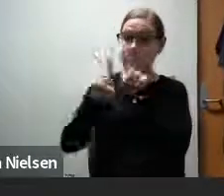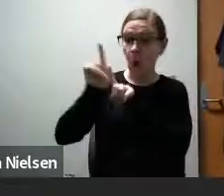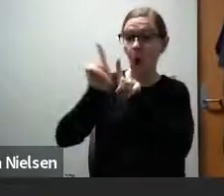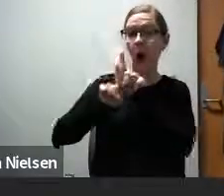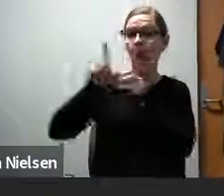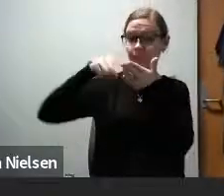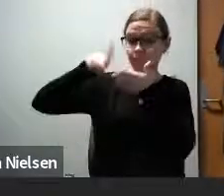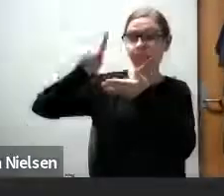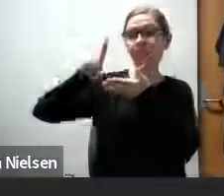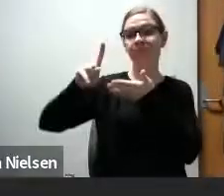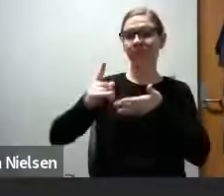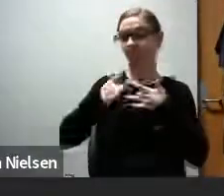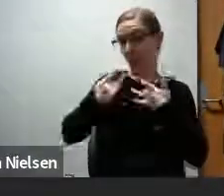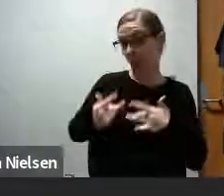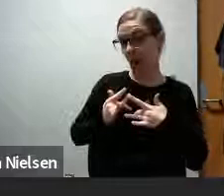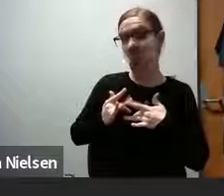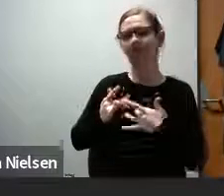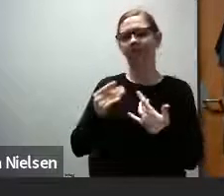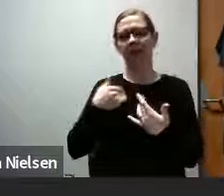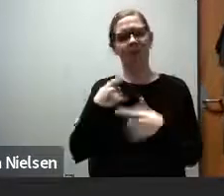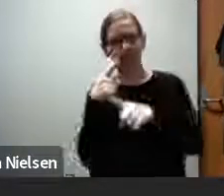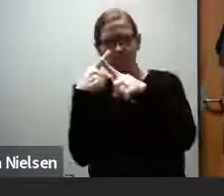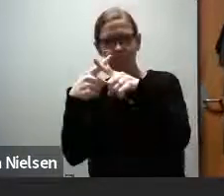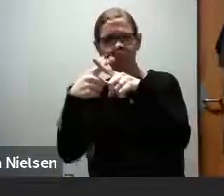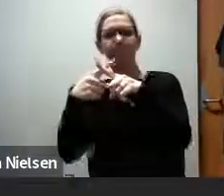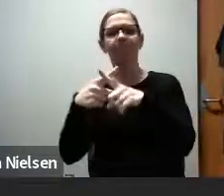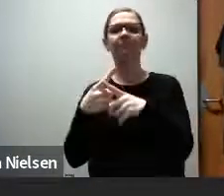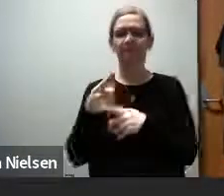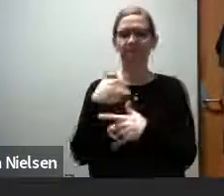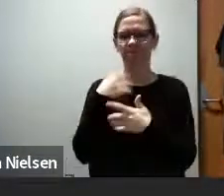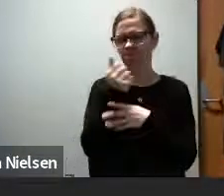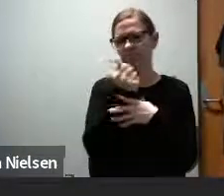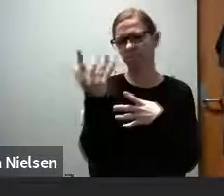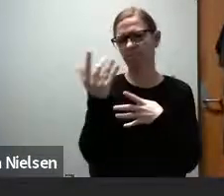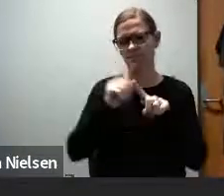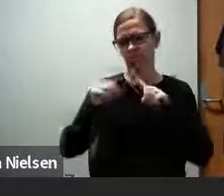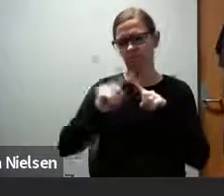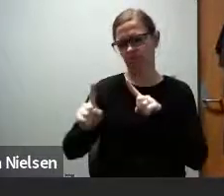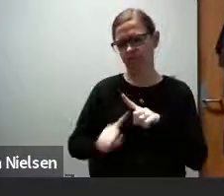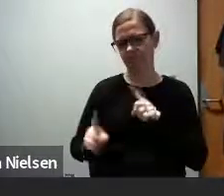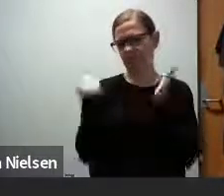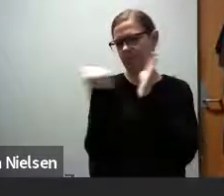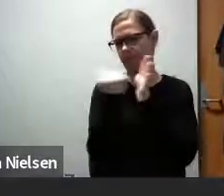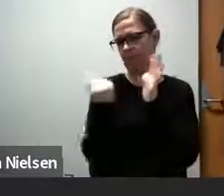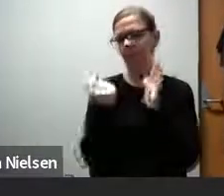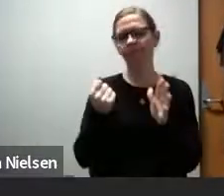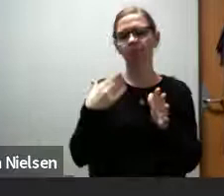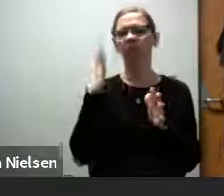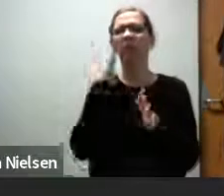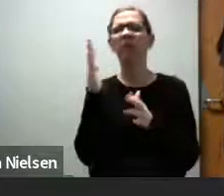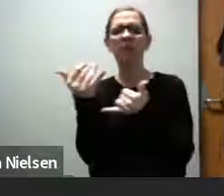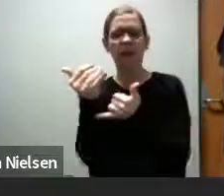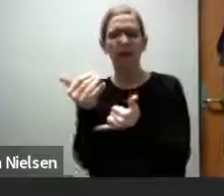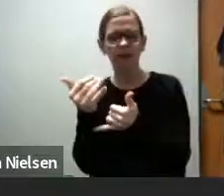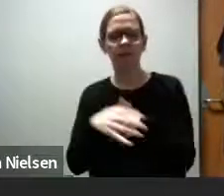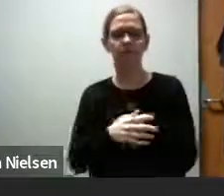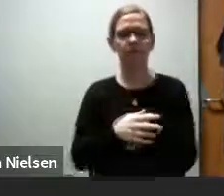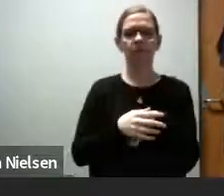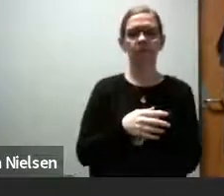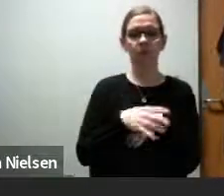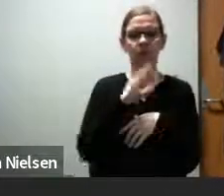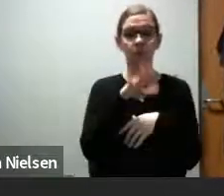Hearts, there's an x, there's several different stamp. So we're gonna play with those in just a minute. That's your spotlight right here so that sure laser pointer.